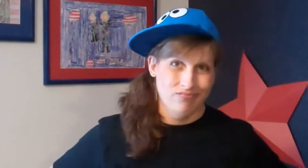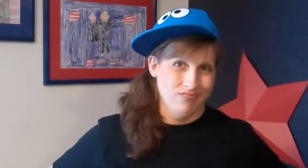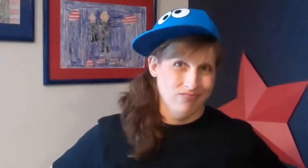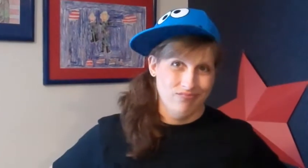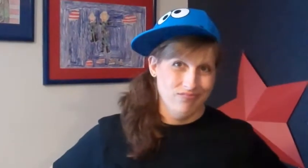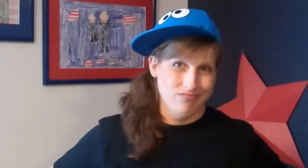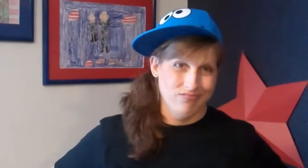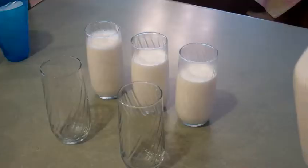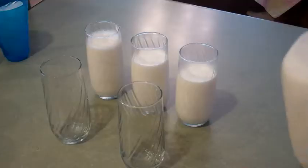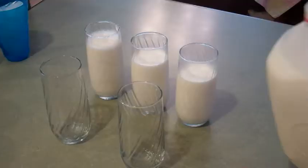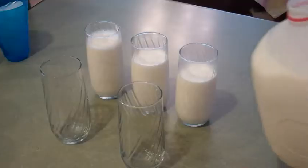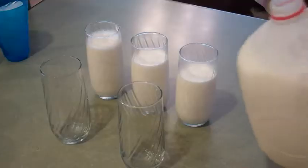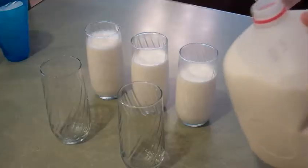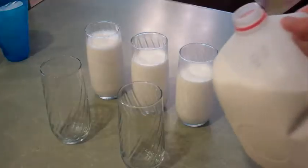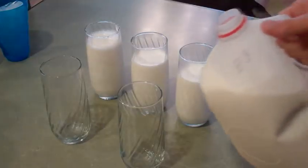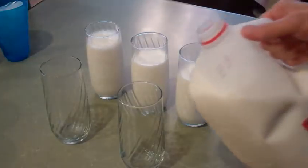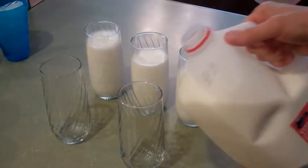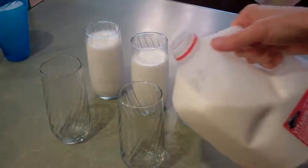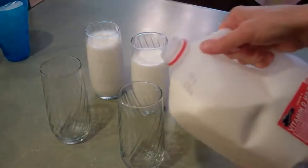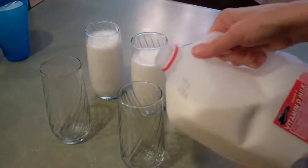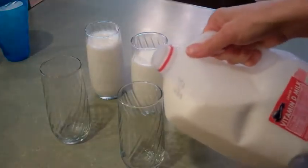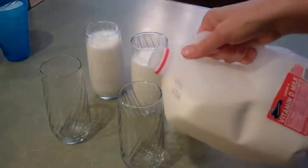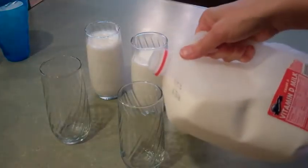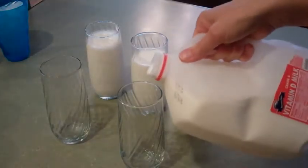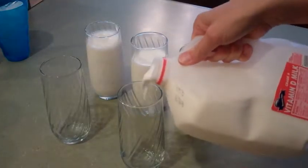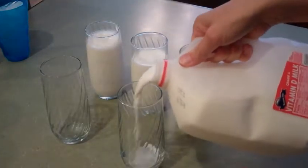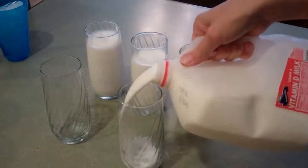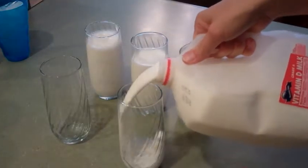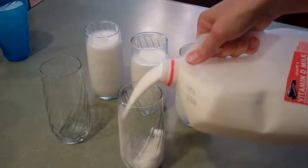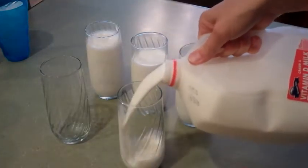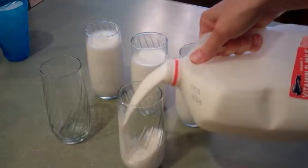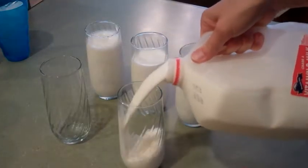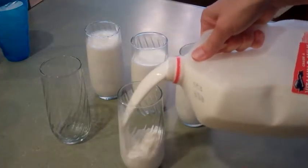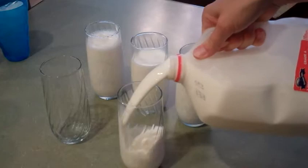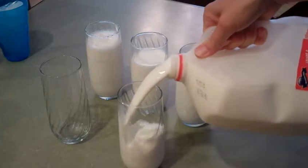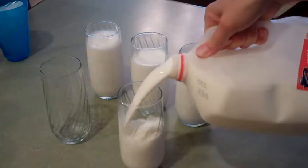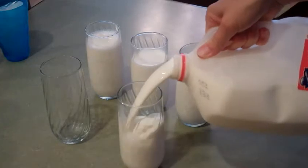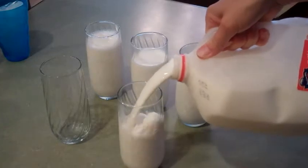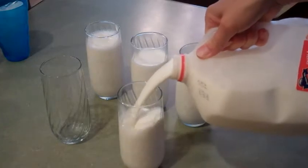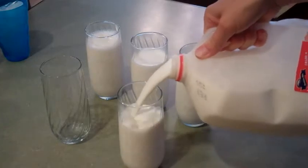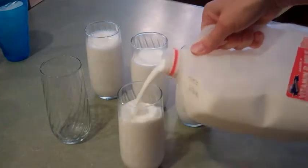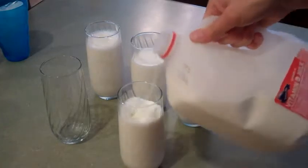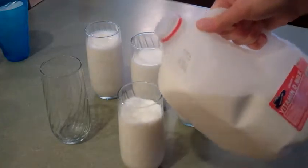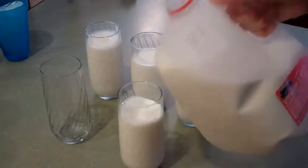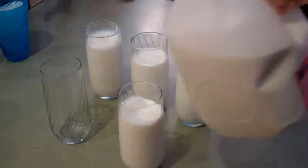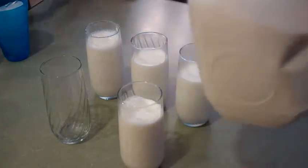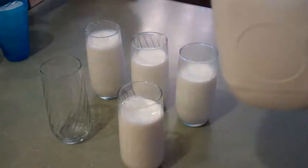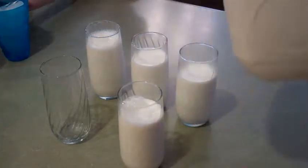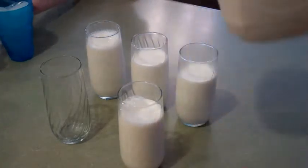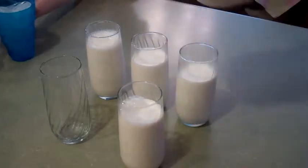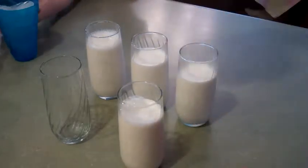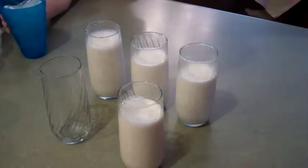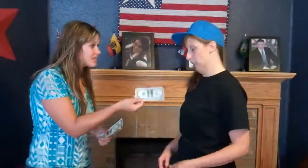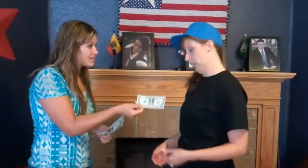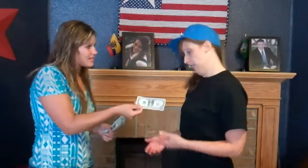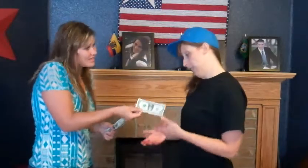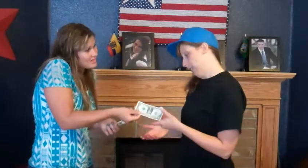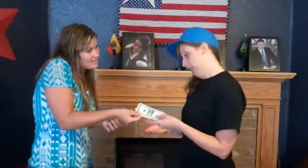You, cookie-showing And me hunger growing Let’s get skim milk flowing We’ll start this snack going baby